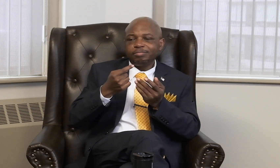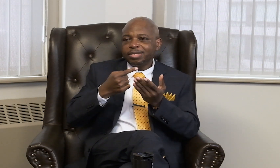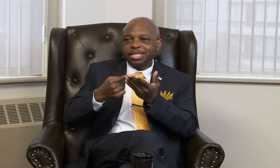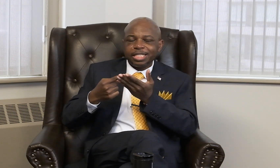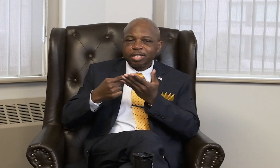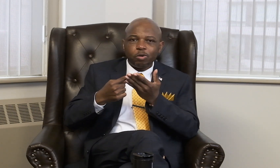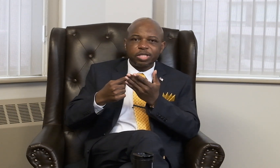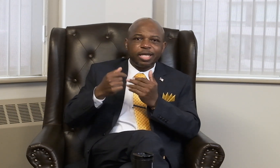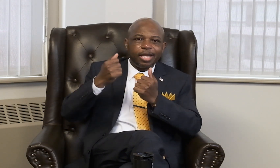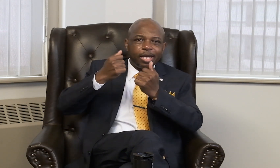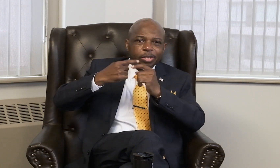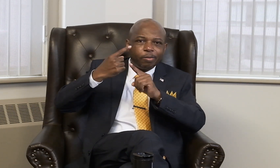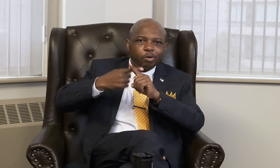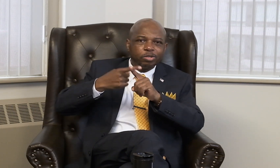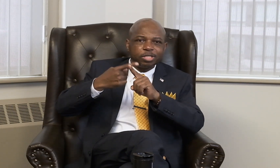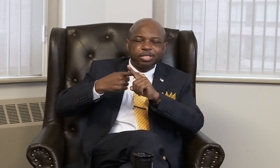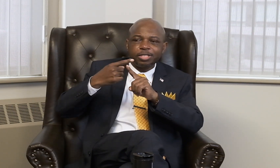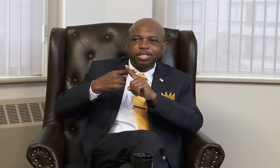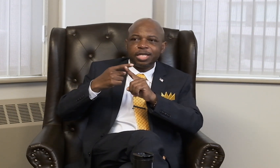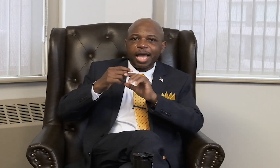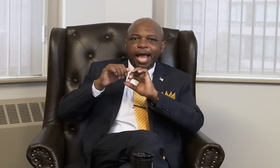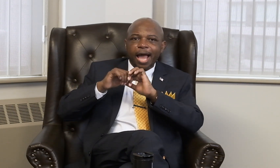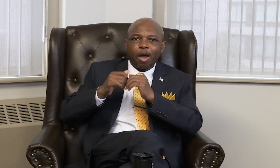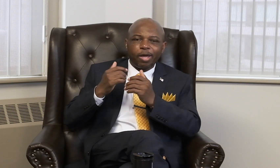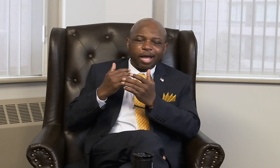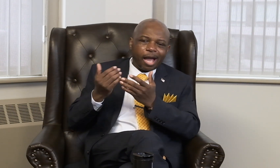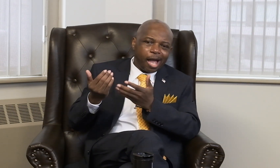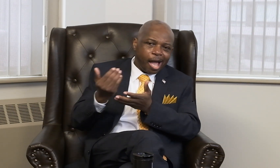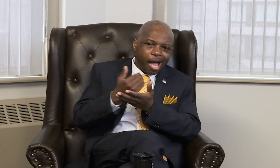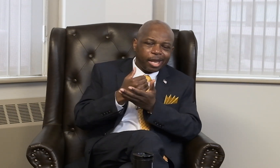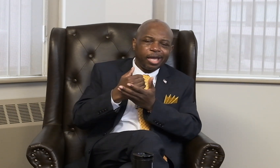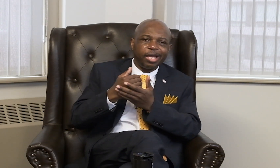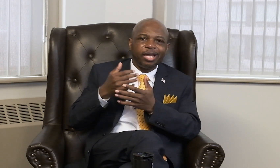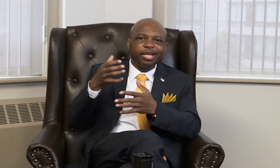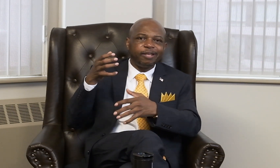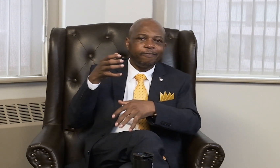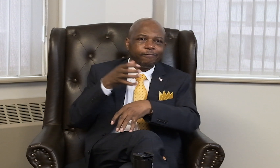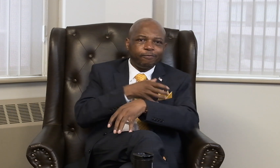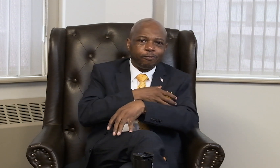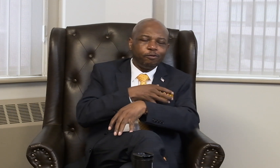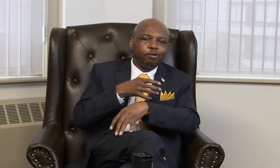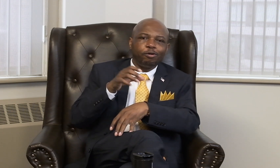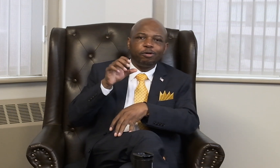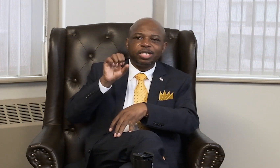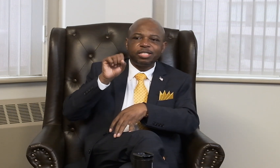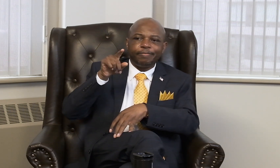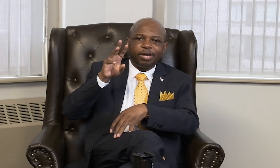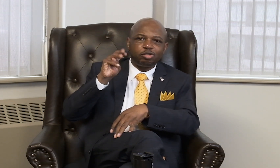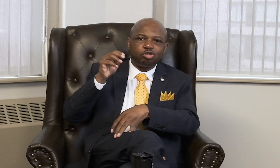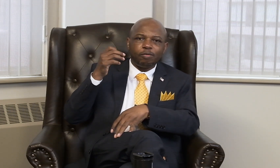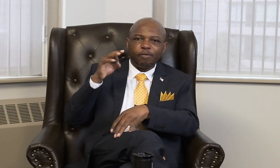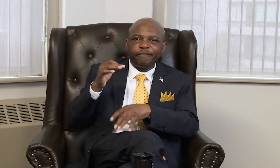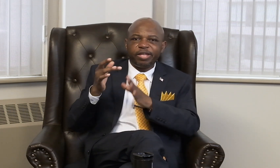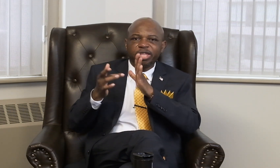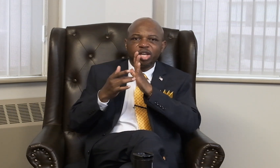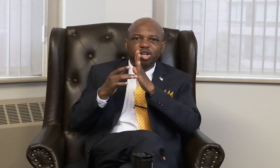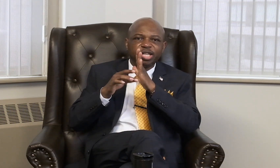monthly on how we can optimally harness the full spectrum of technology accessibility to improve